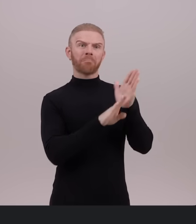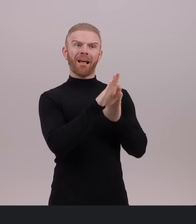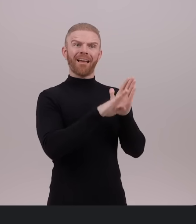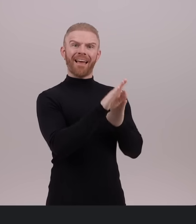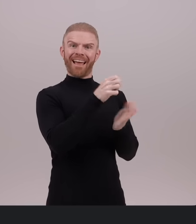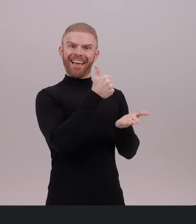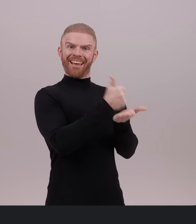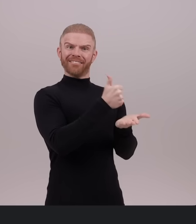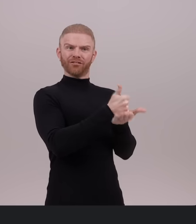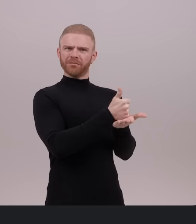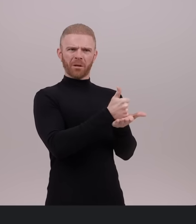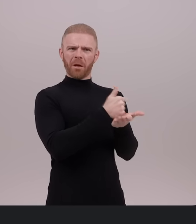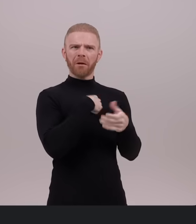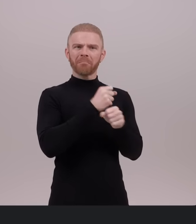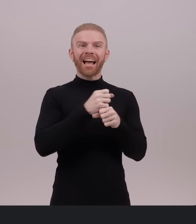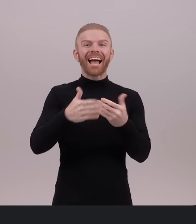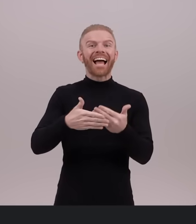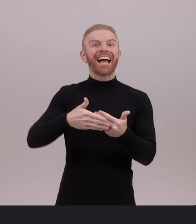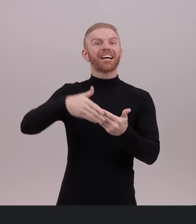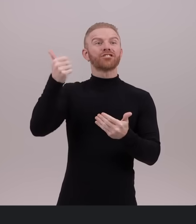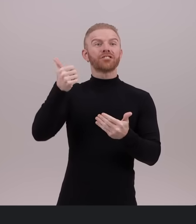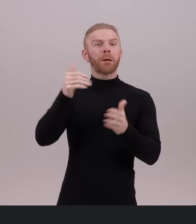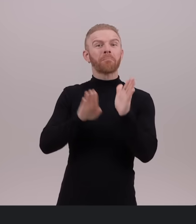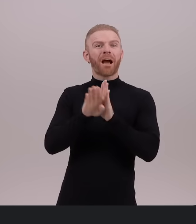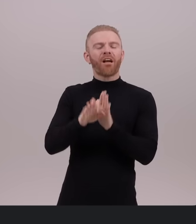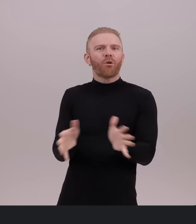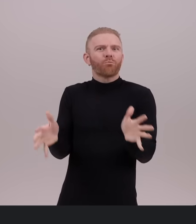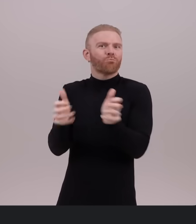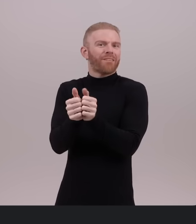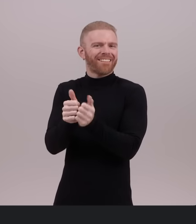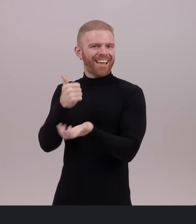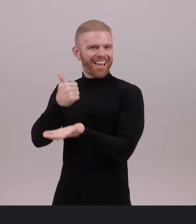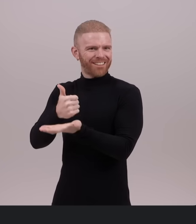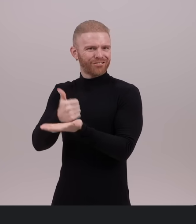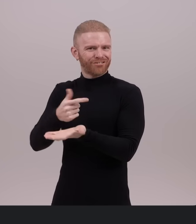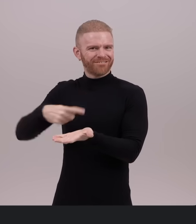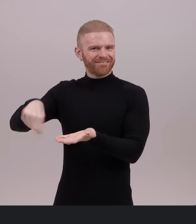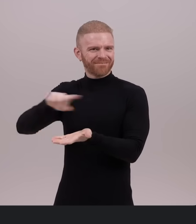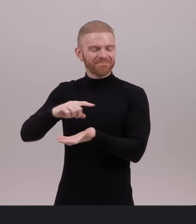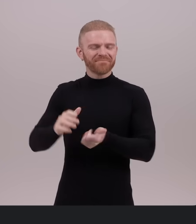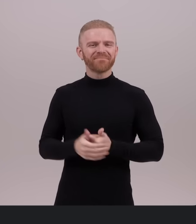we're making it easier to build with agents. As you heard earlier today, we're